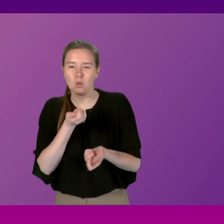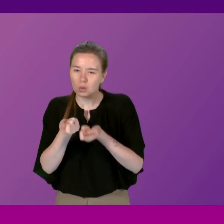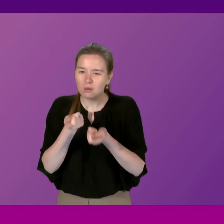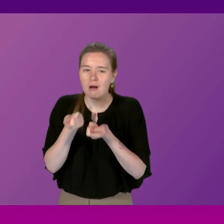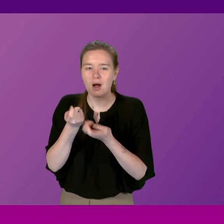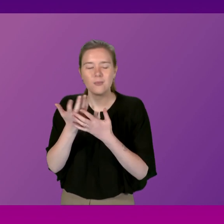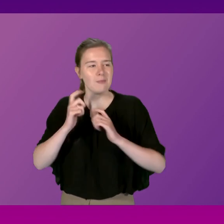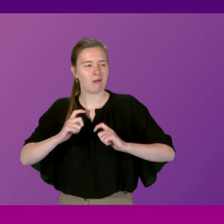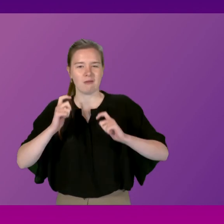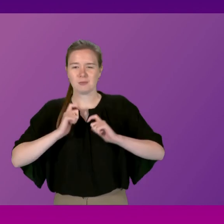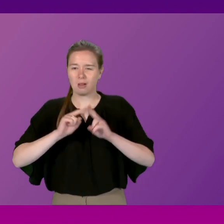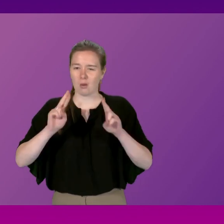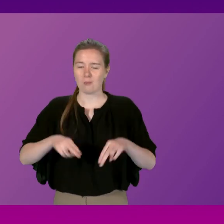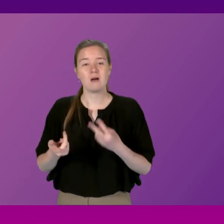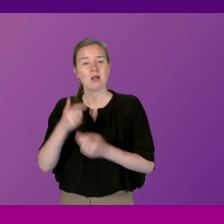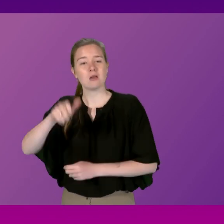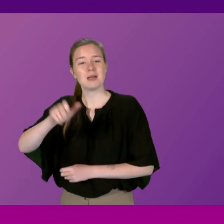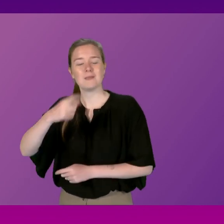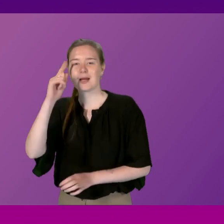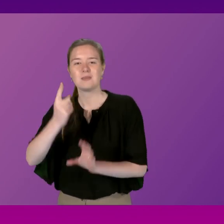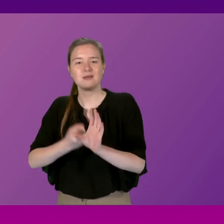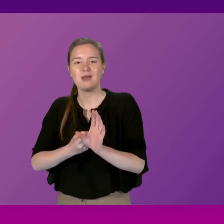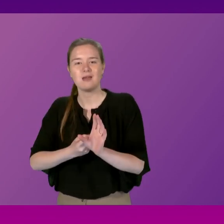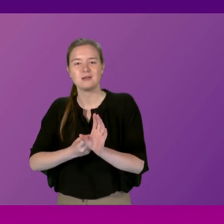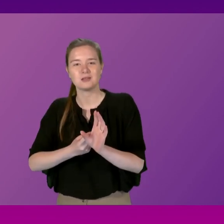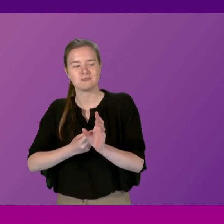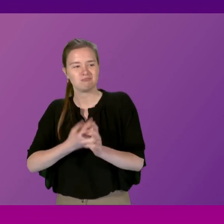uncomfortable; for others, it can take years off their life.